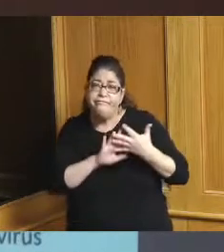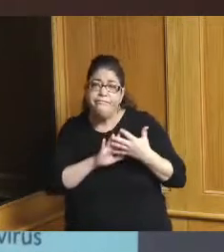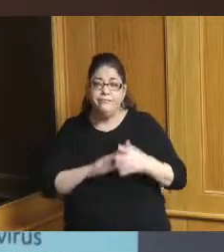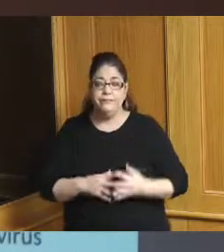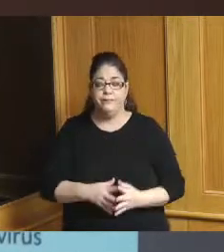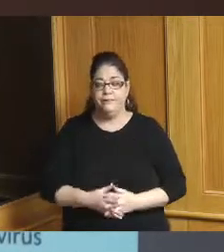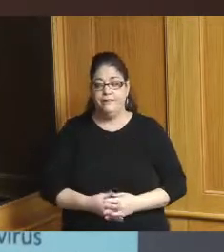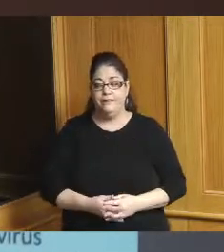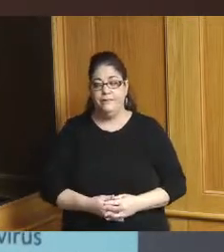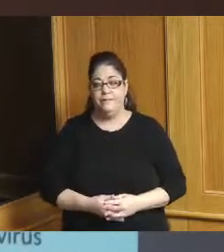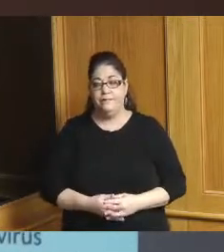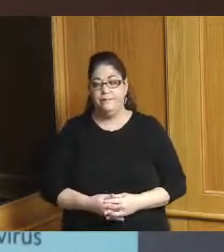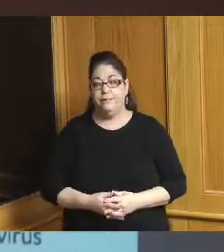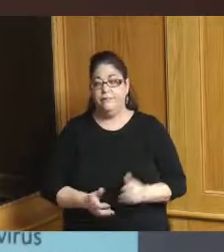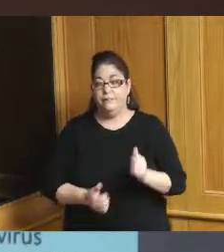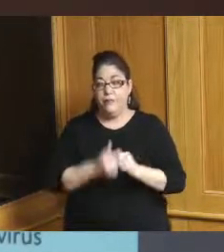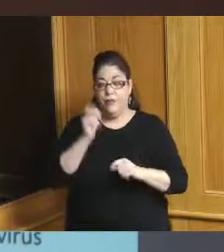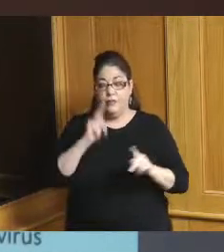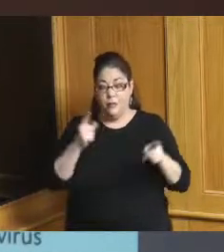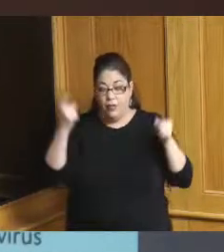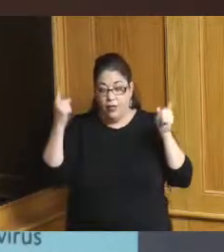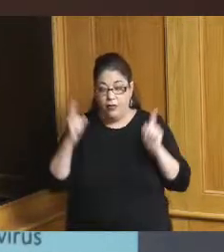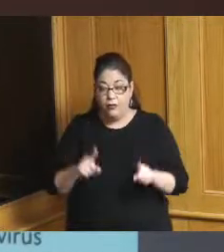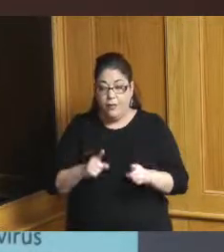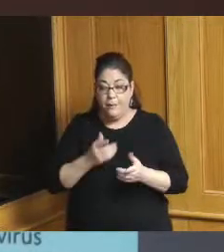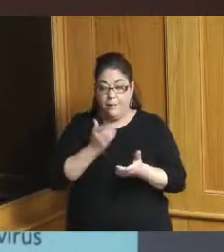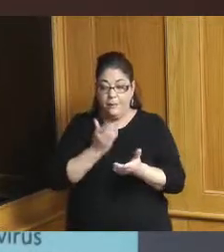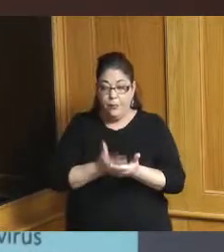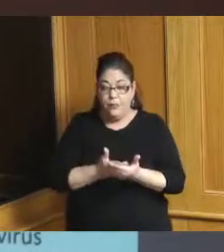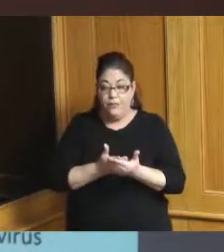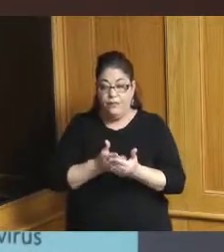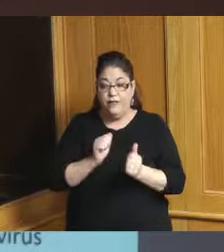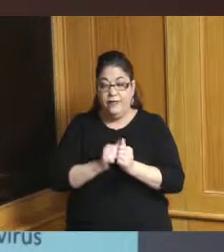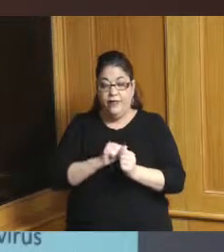so most agreed that part of proof is involve the effect of the viruses specifically on